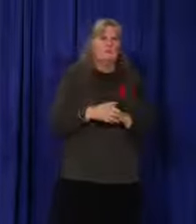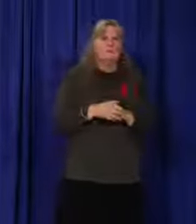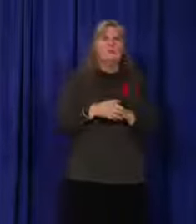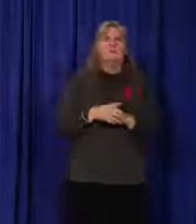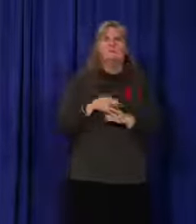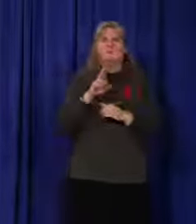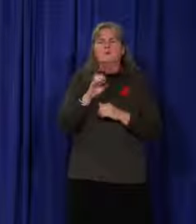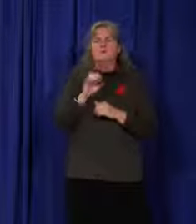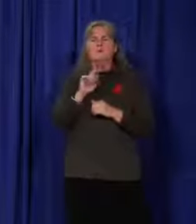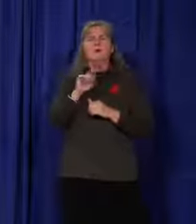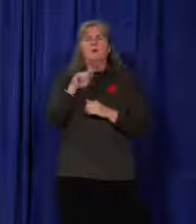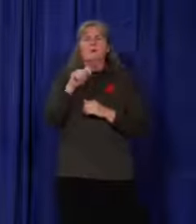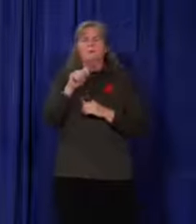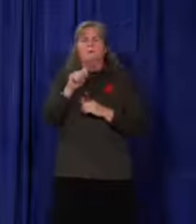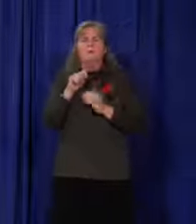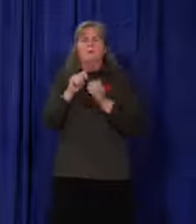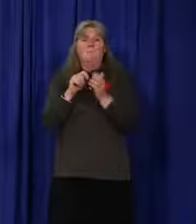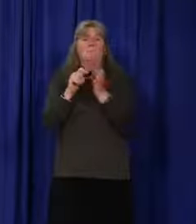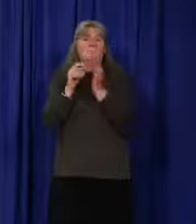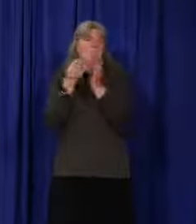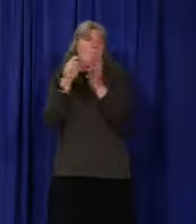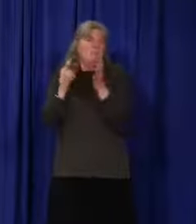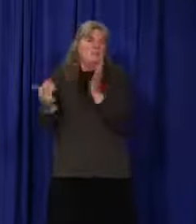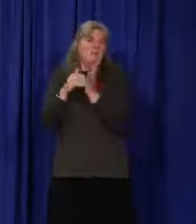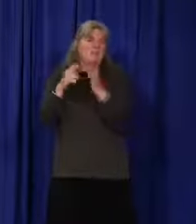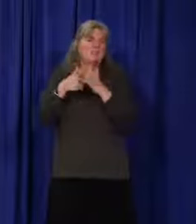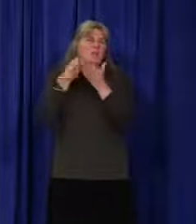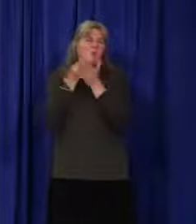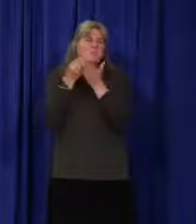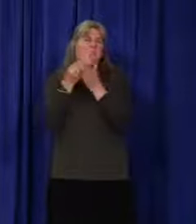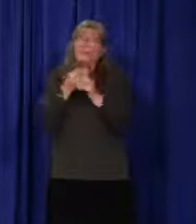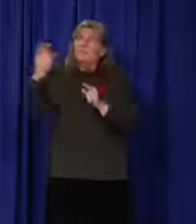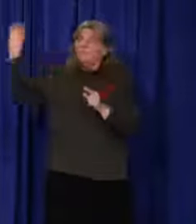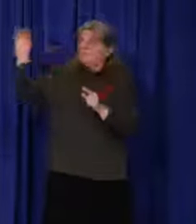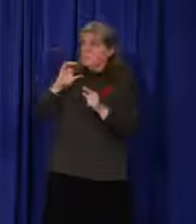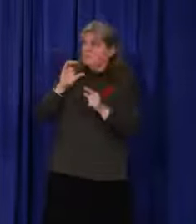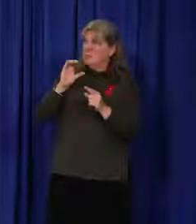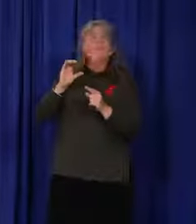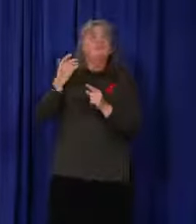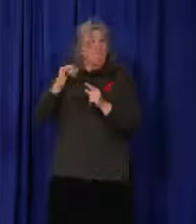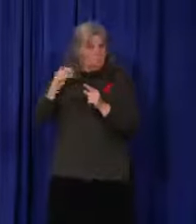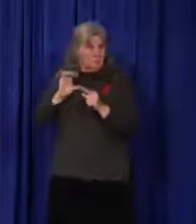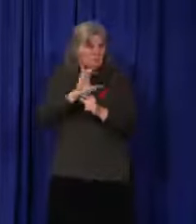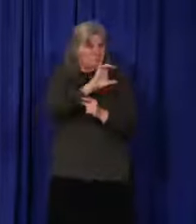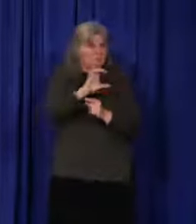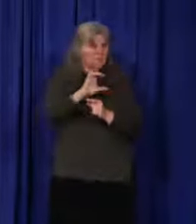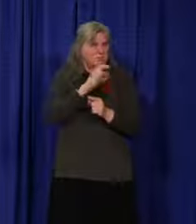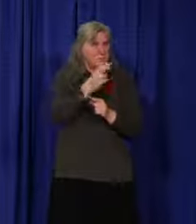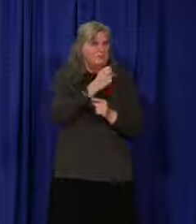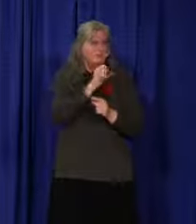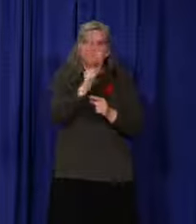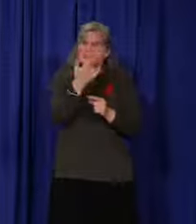are, say, above 50 people but guidelines aren't followed or aren't enforced by event